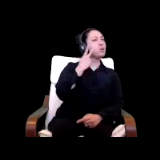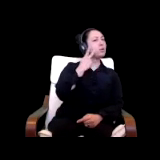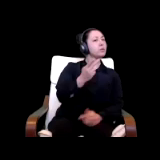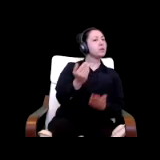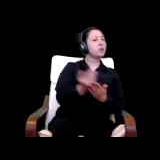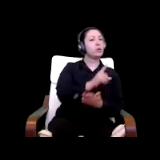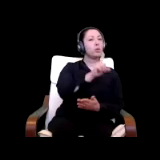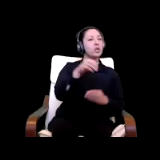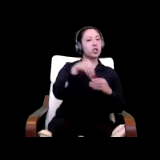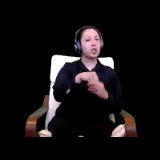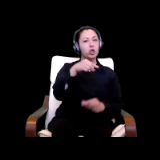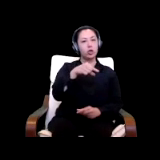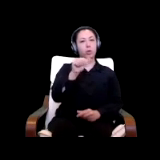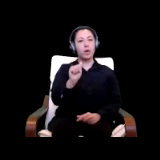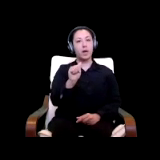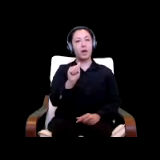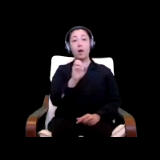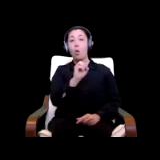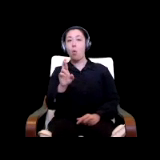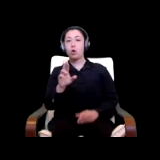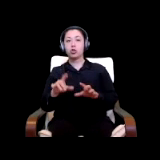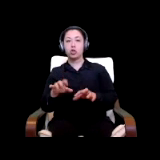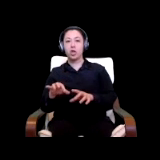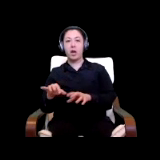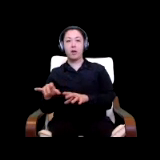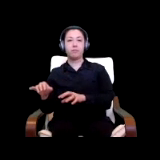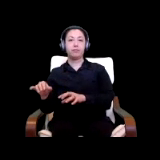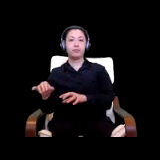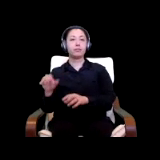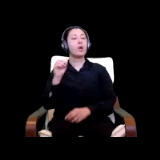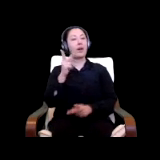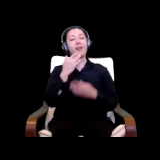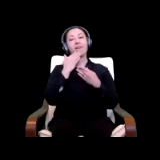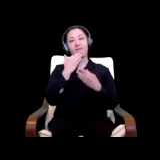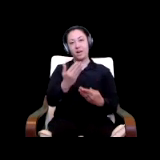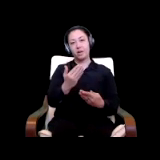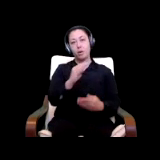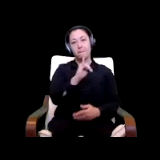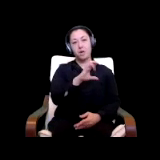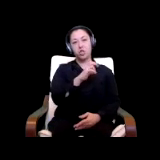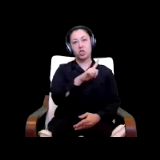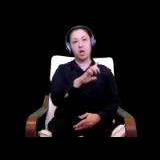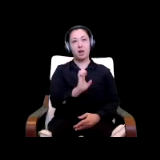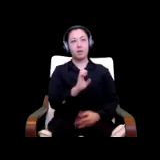Thank you, Michelle. So moving on how we develop the checklist. We had an